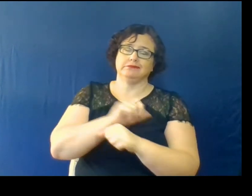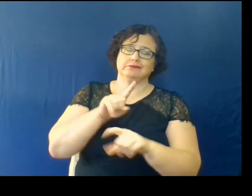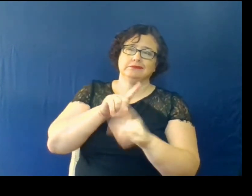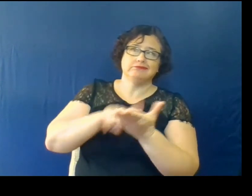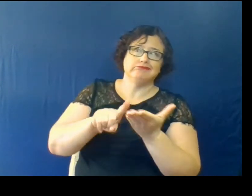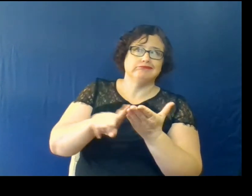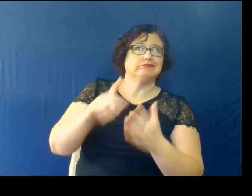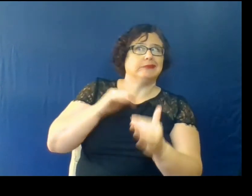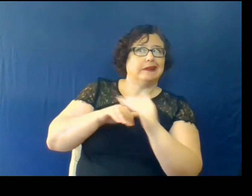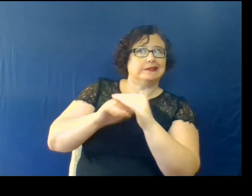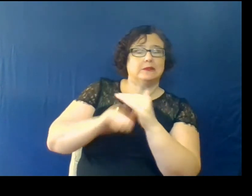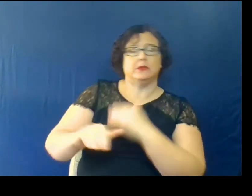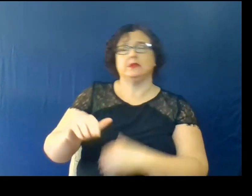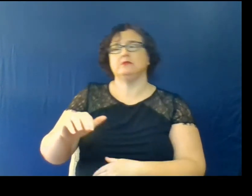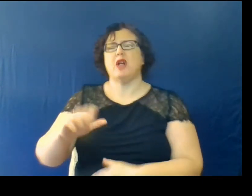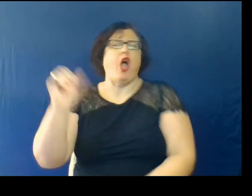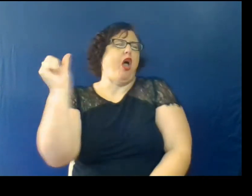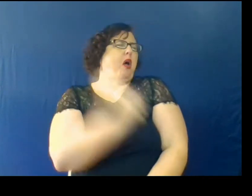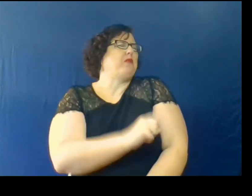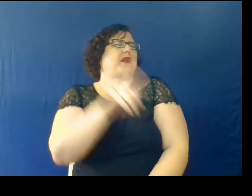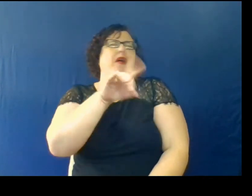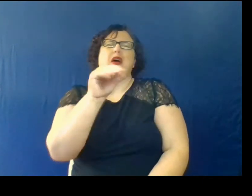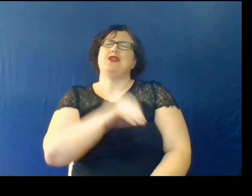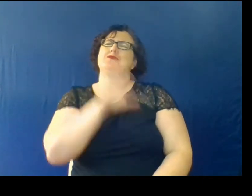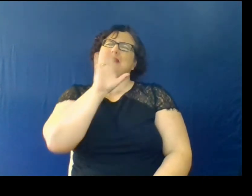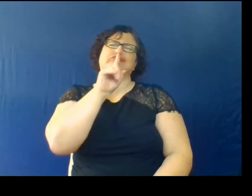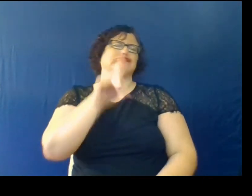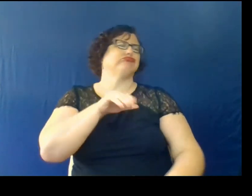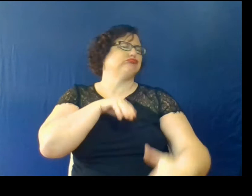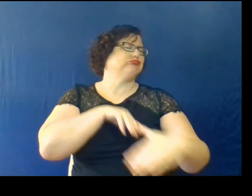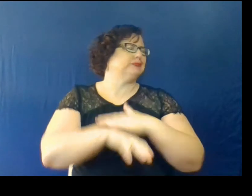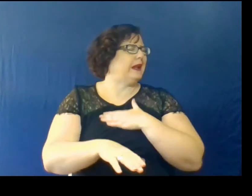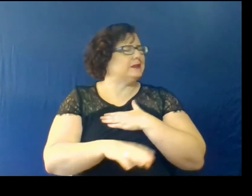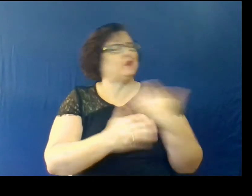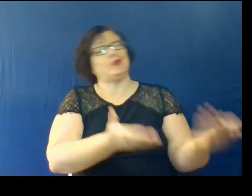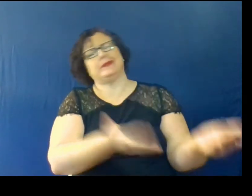and they might tell you "Yeah absolutely! It's totally accessible. Come in." You know and